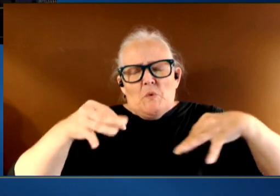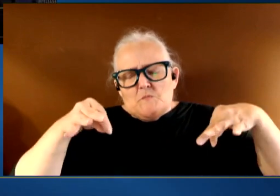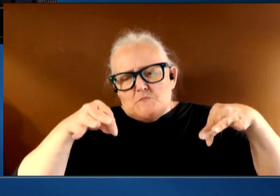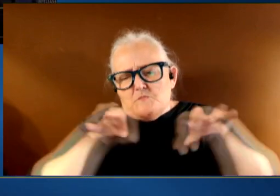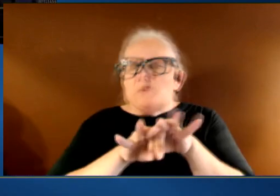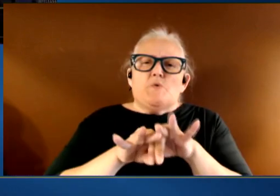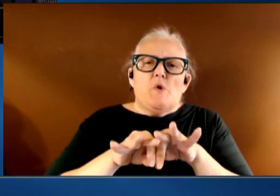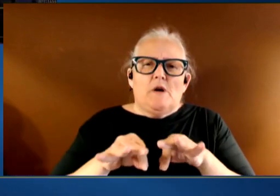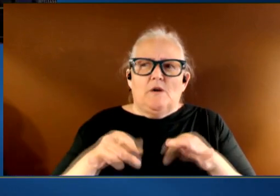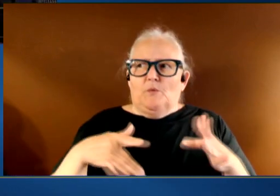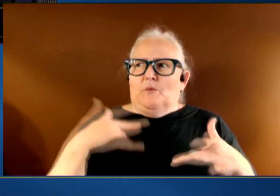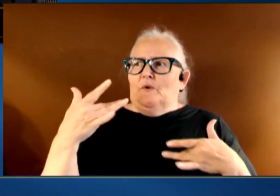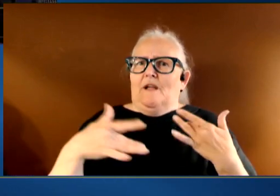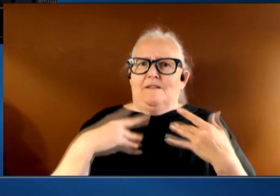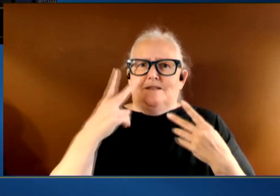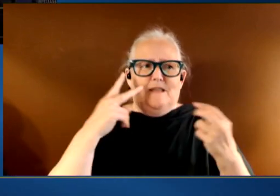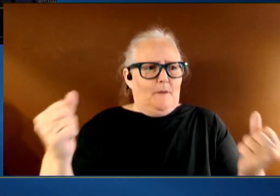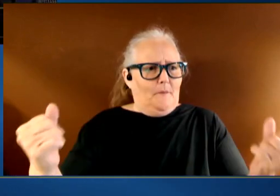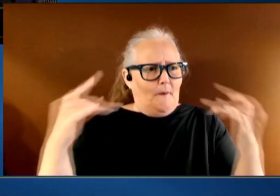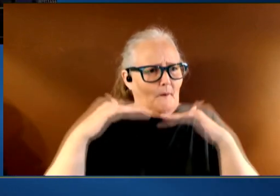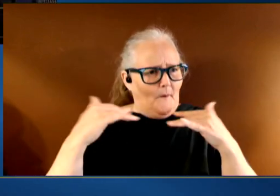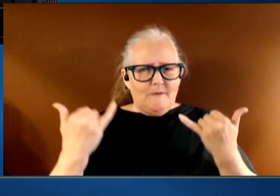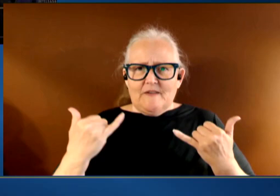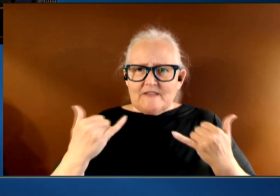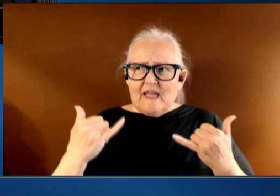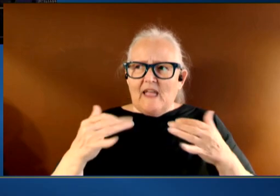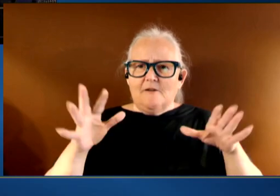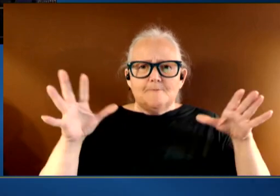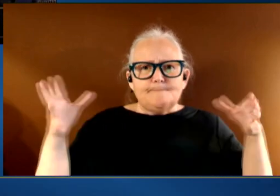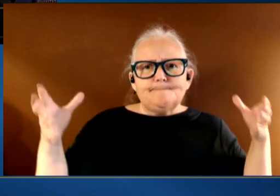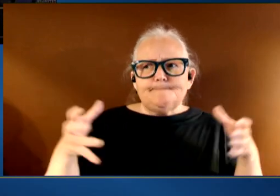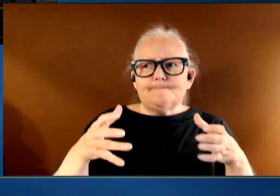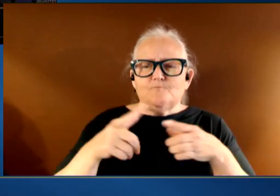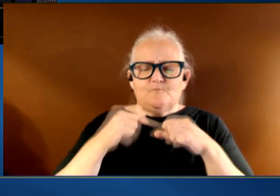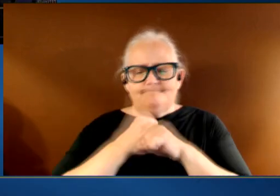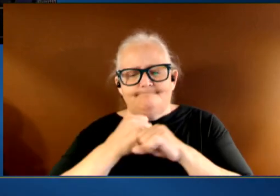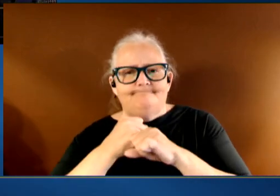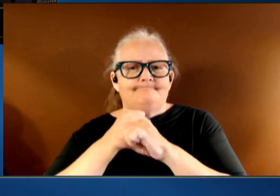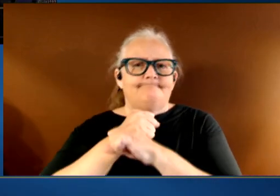see all of you here today coming together to champion the cause of sickle cell disease.